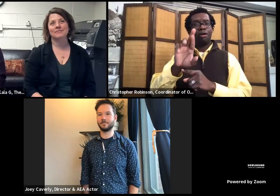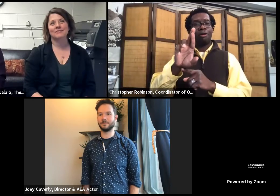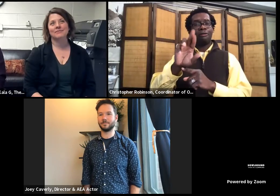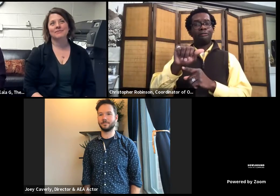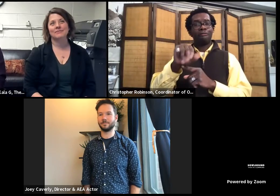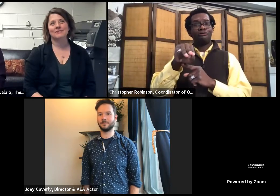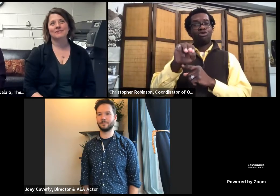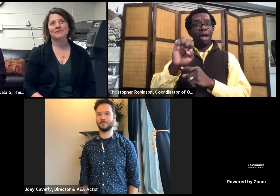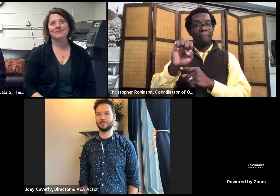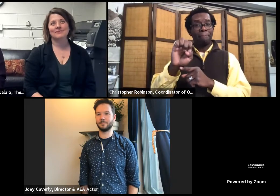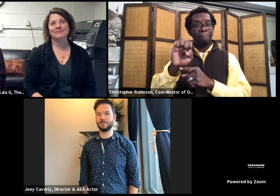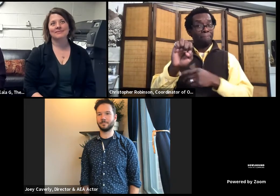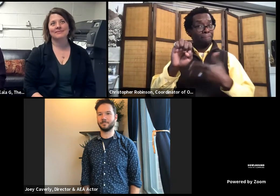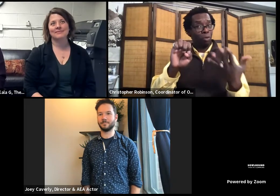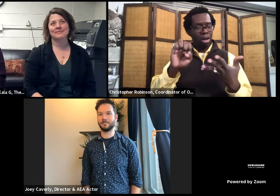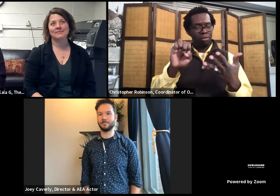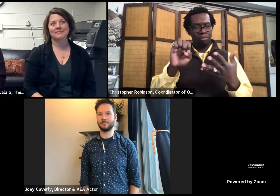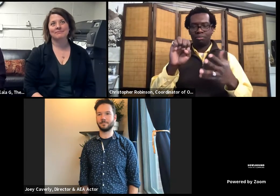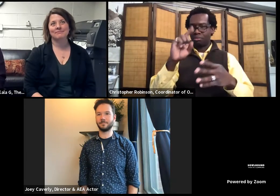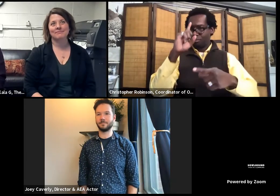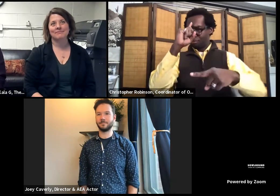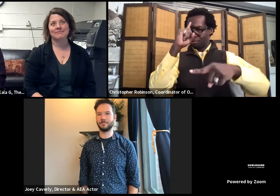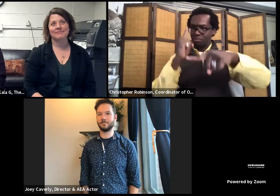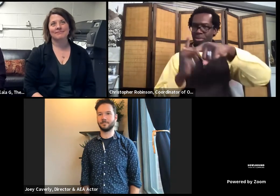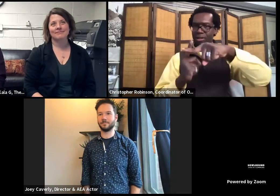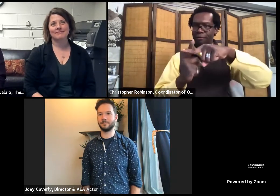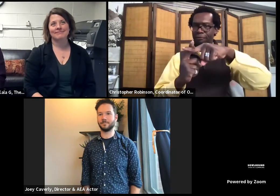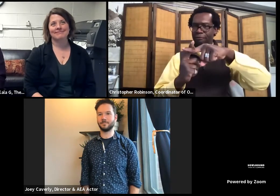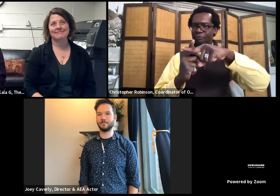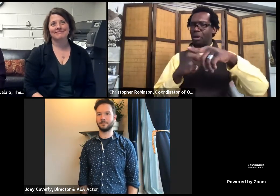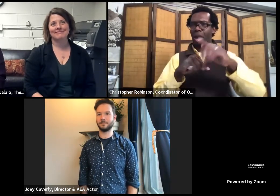kind of give a framing for this discussion,